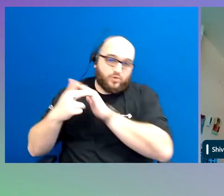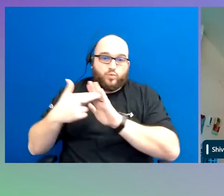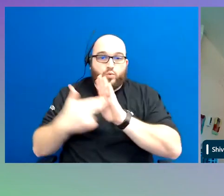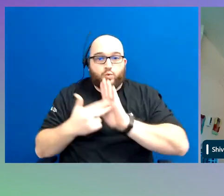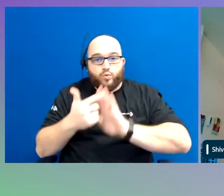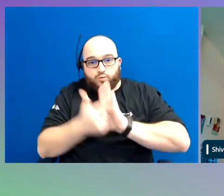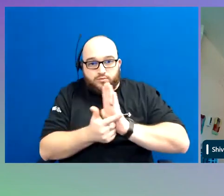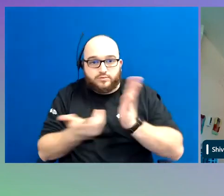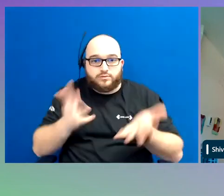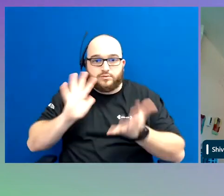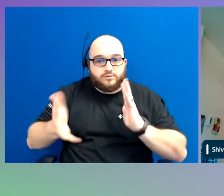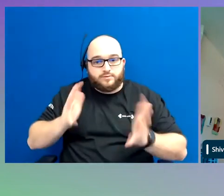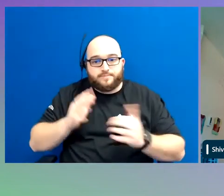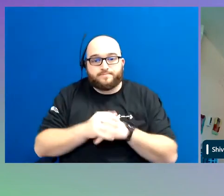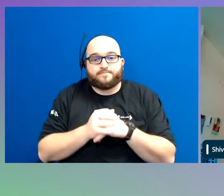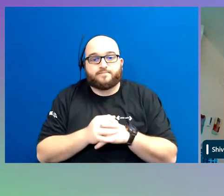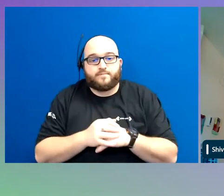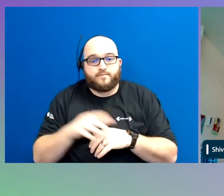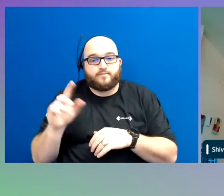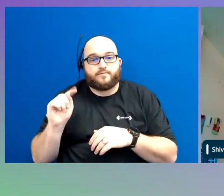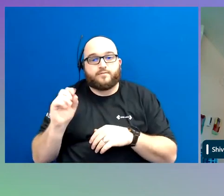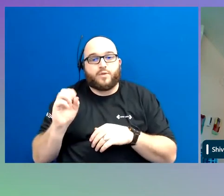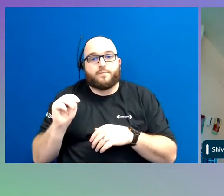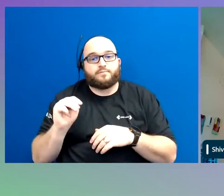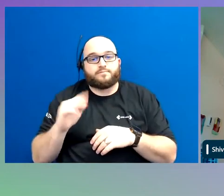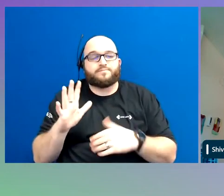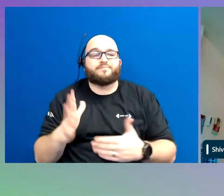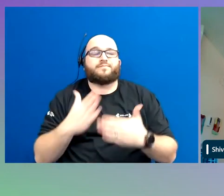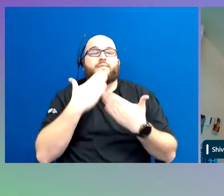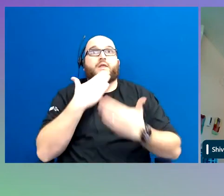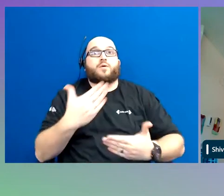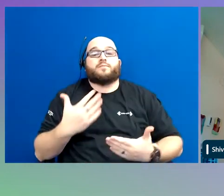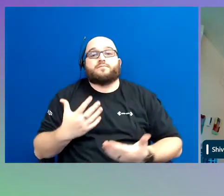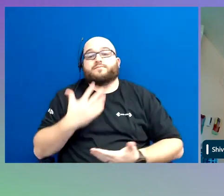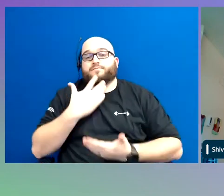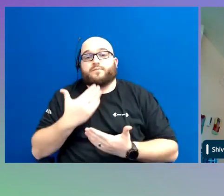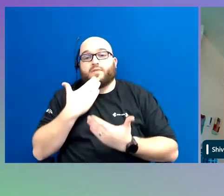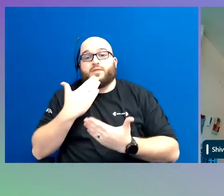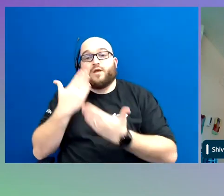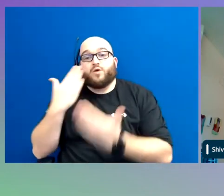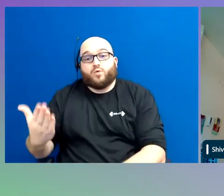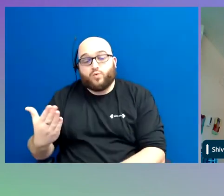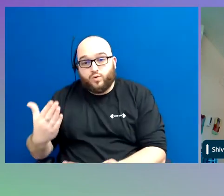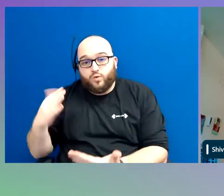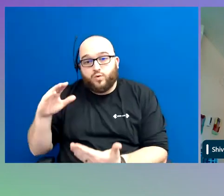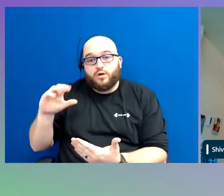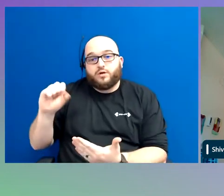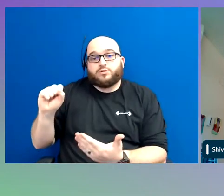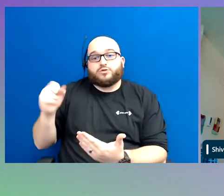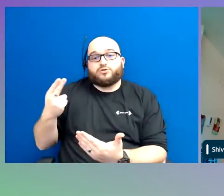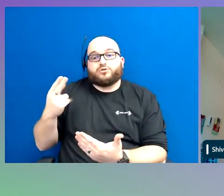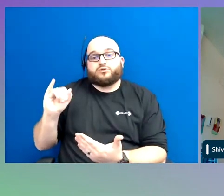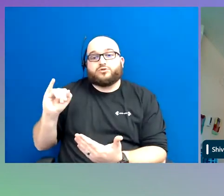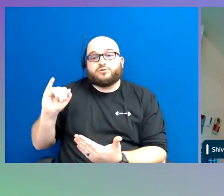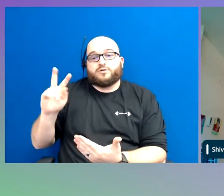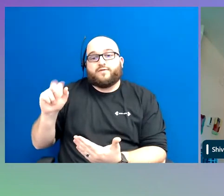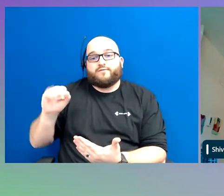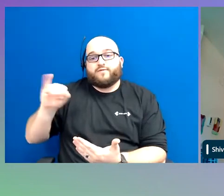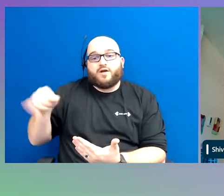very much. Uh, big thanks to you, Shivaji, for a great session.